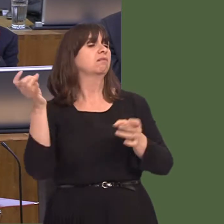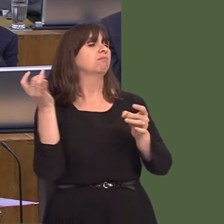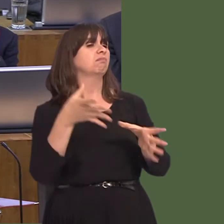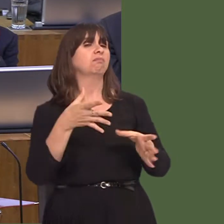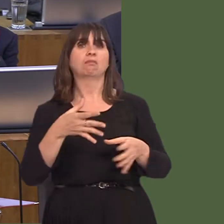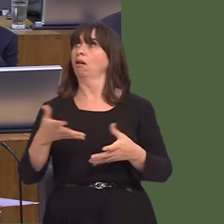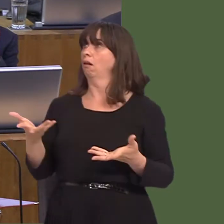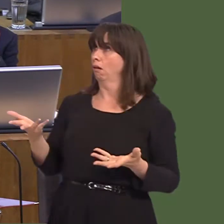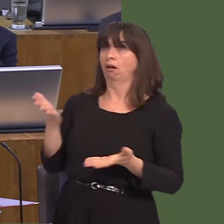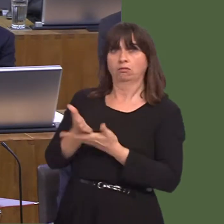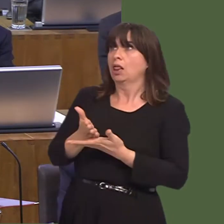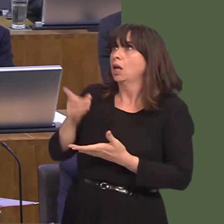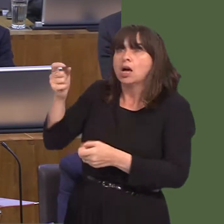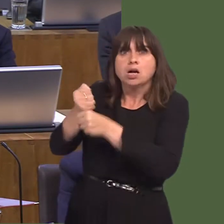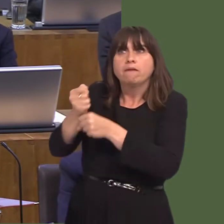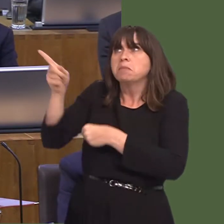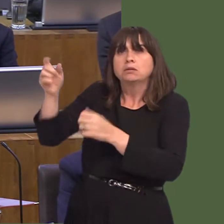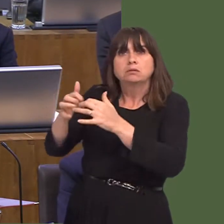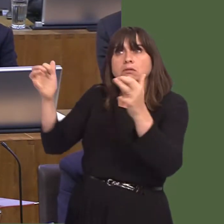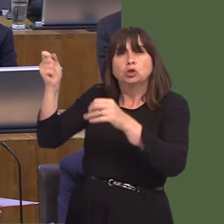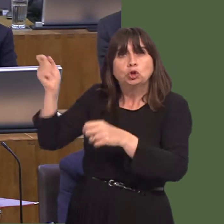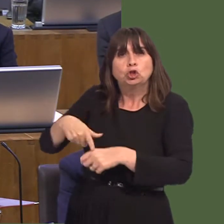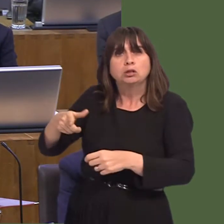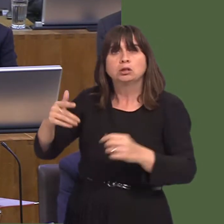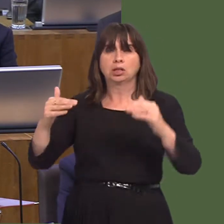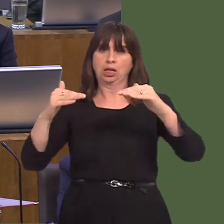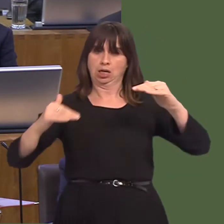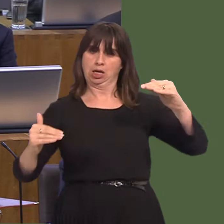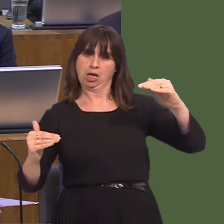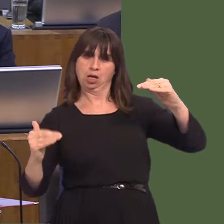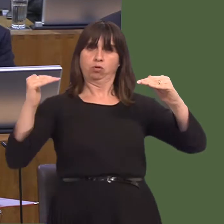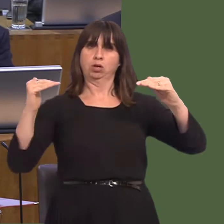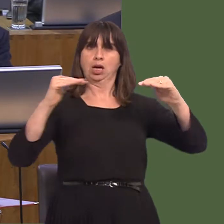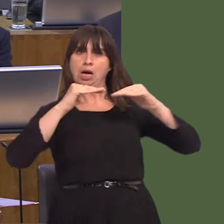which is, firstly, to reduce inequality in society and, secondly, to ensure that money